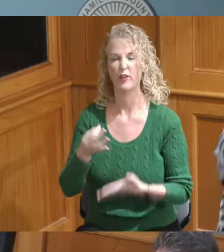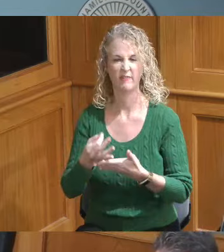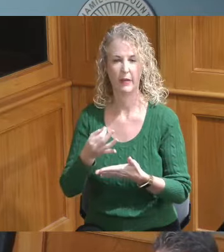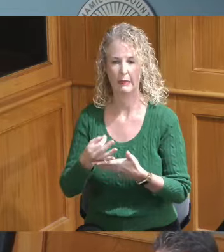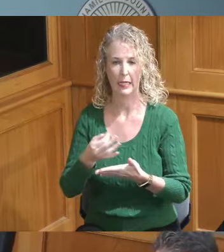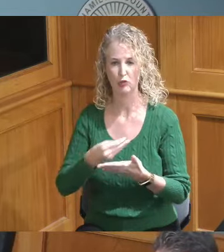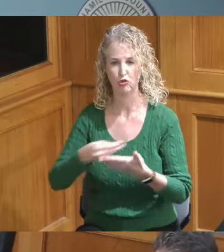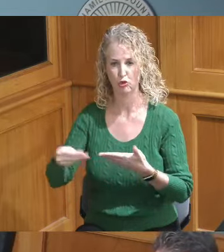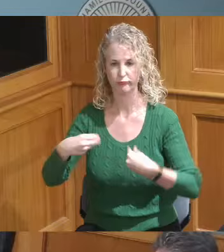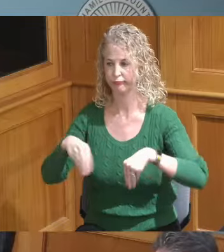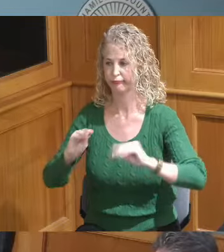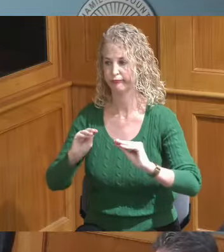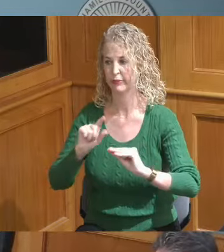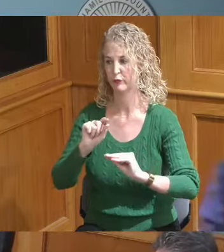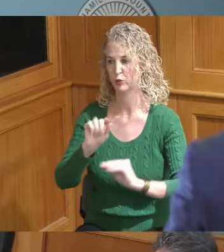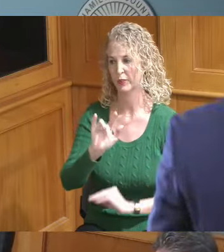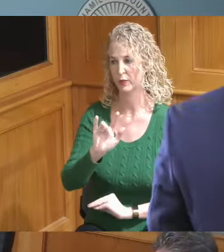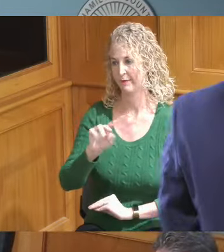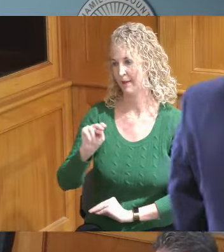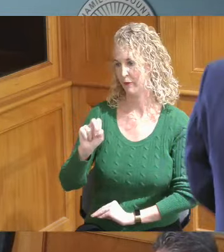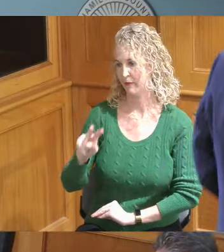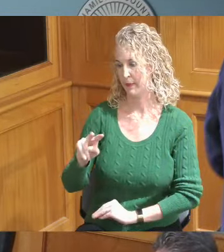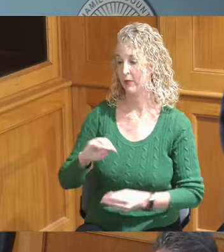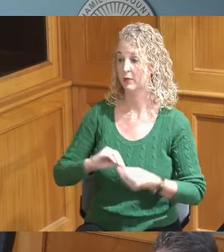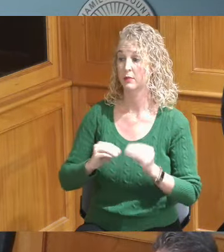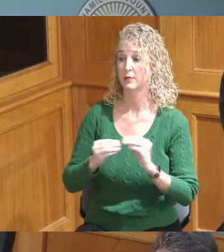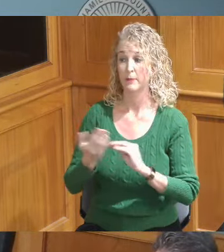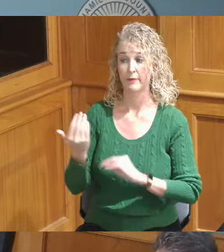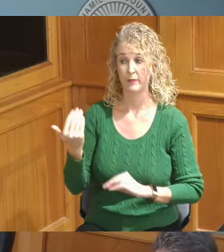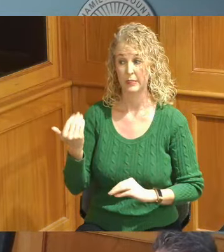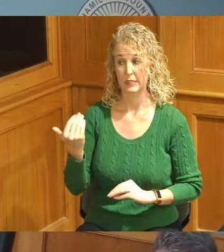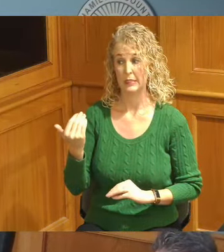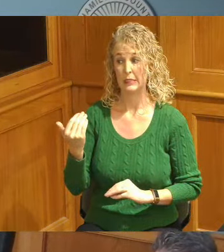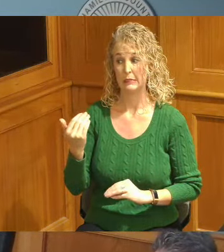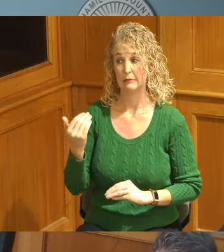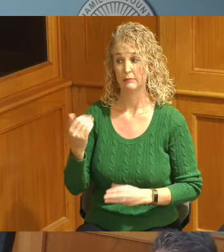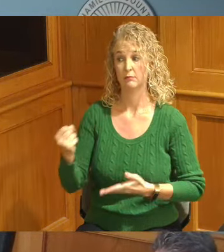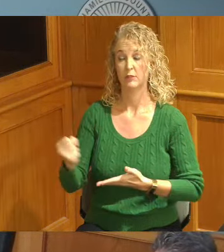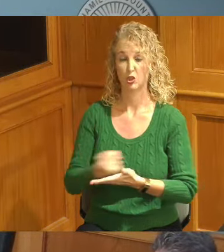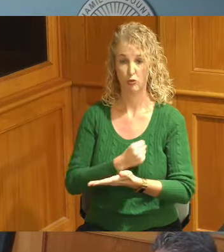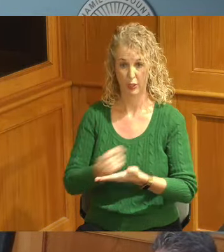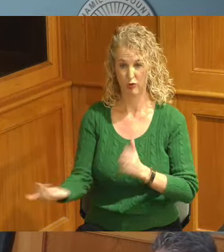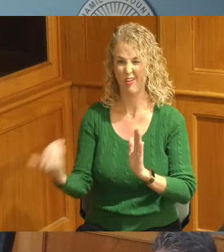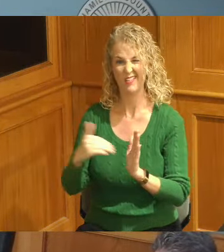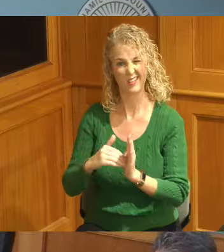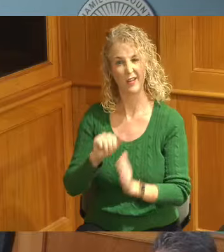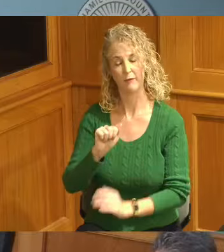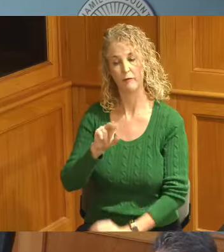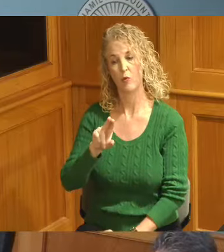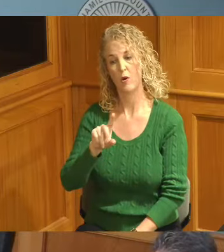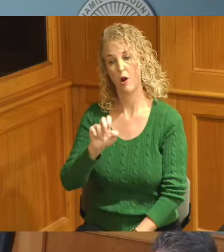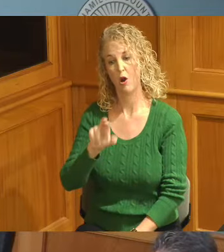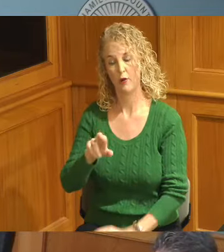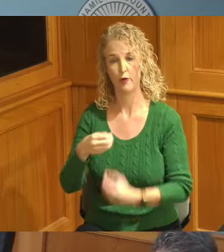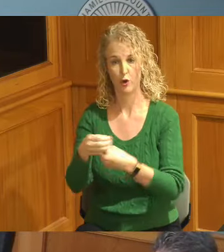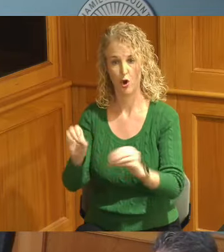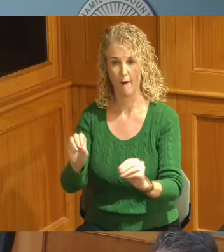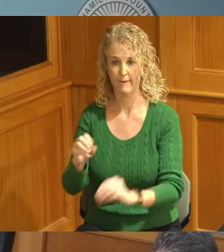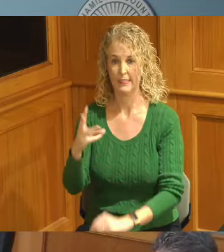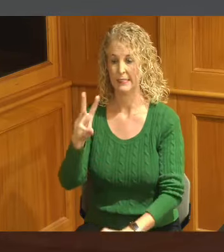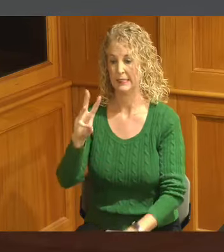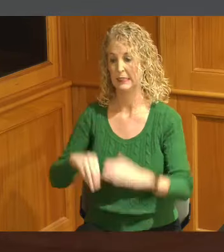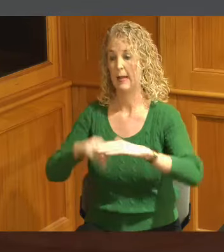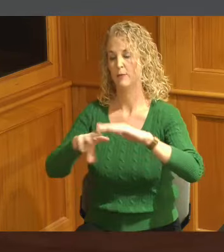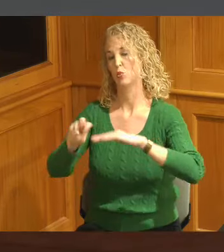November of 2025. Item 15 is authorizing credit card use in the Auditor's office for $60,000.